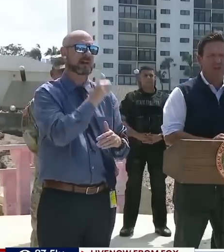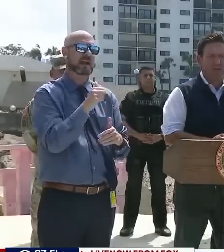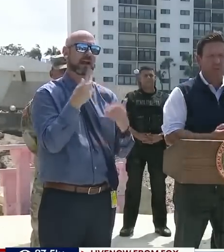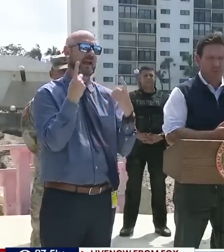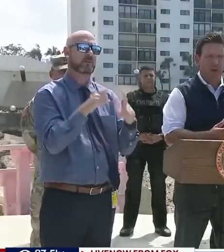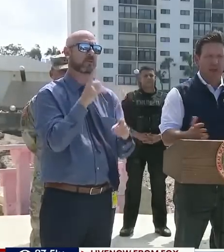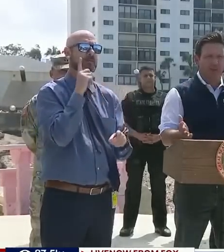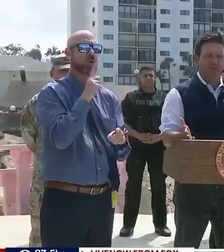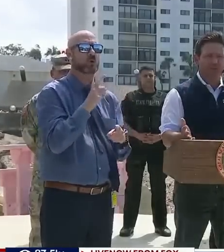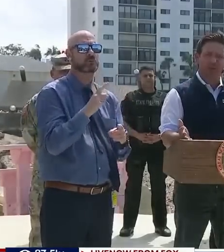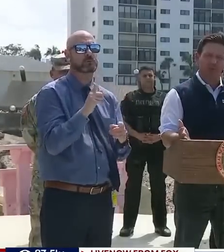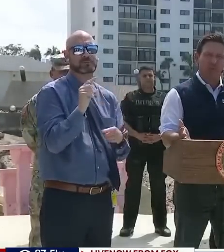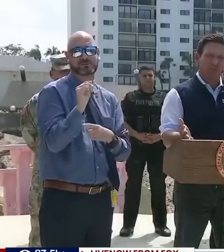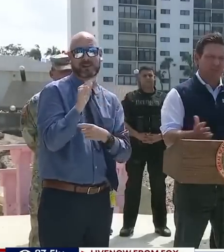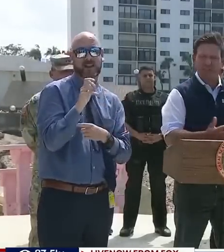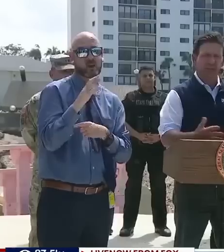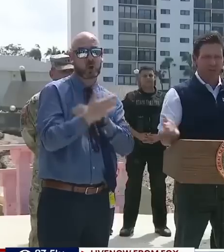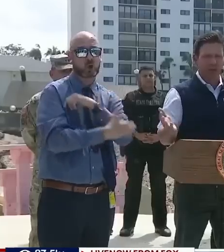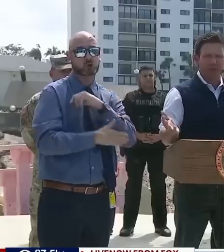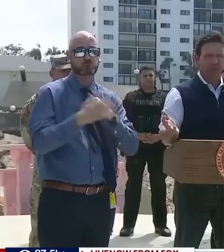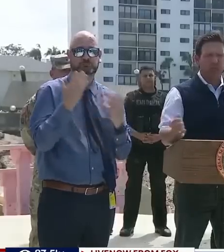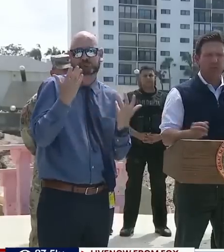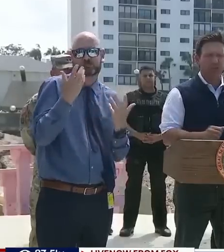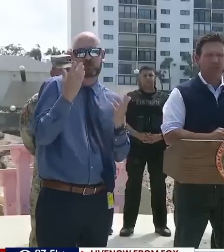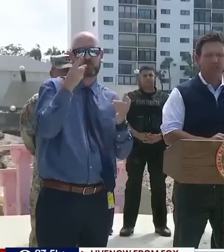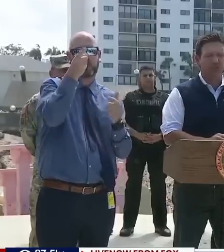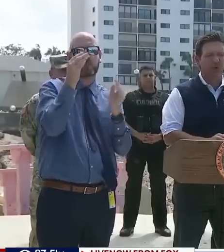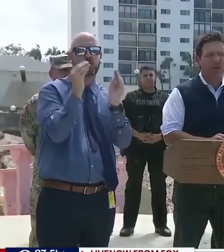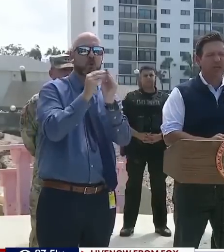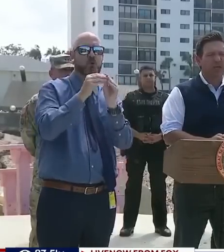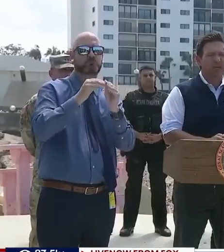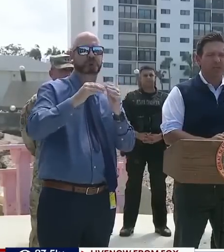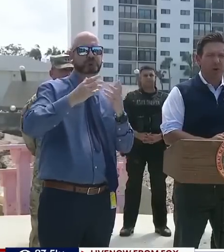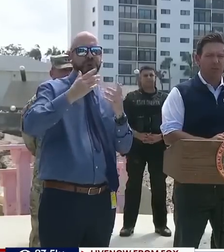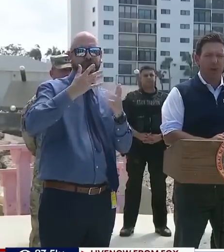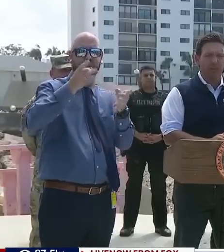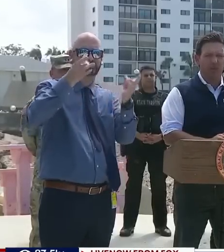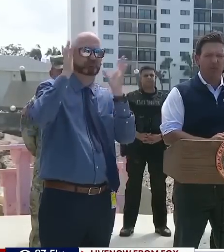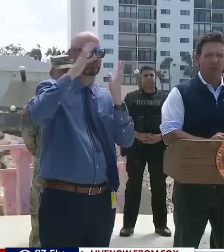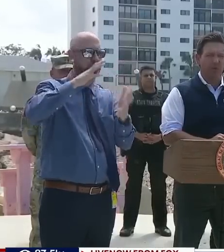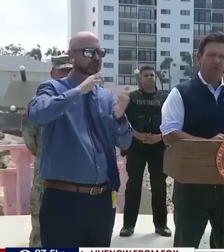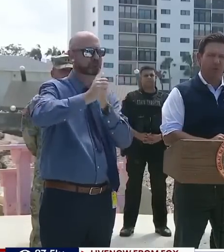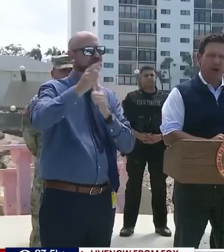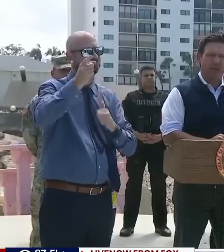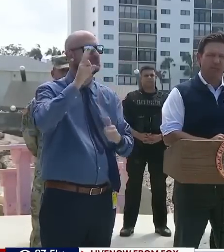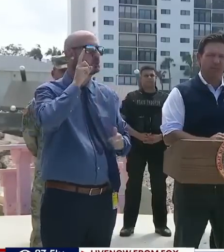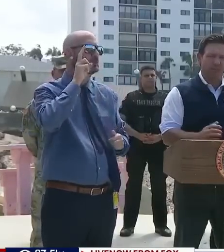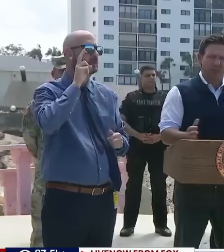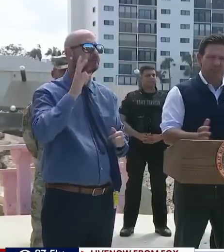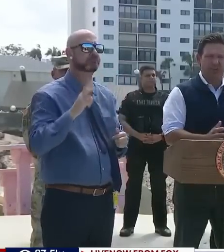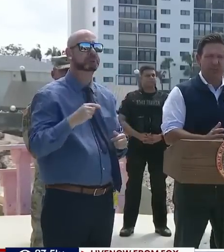3 feet. You know, that that you can, you can fix that. and uh, that's probably not going to be the case. in Taylor County with what happened to some of those